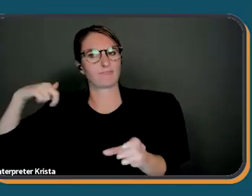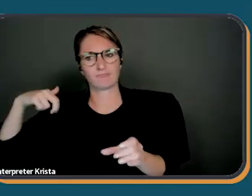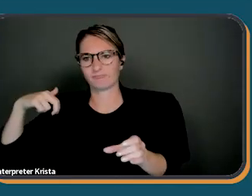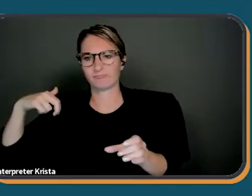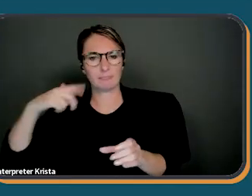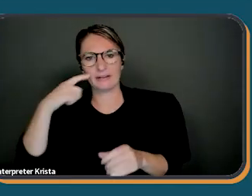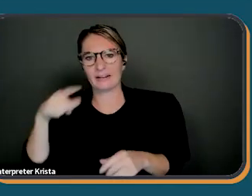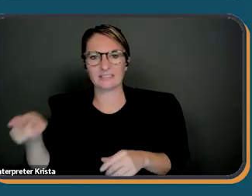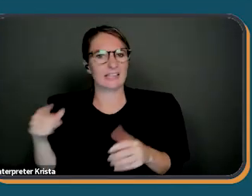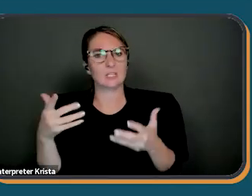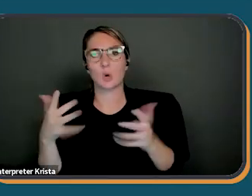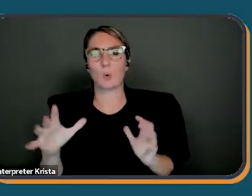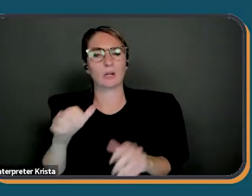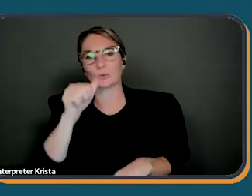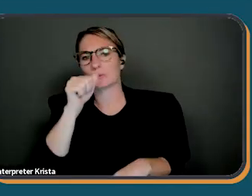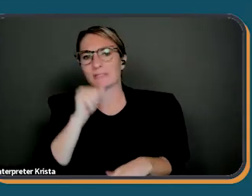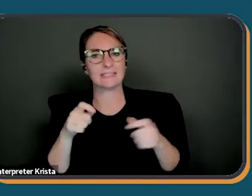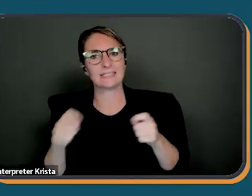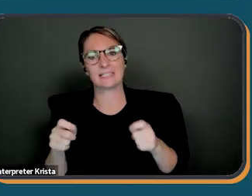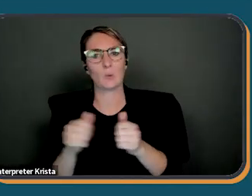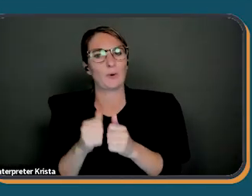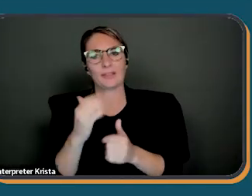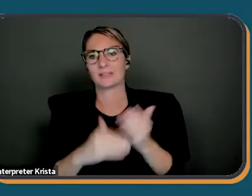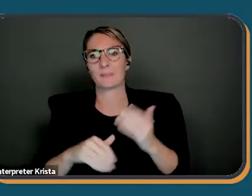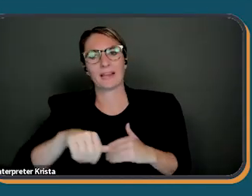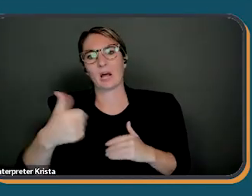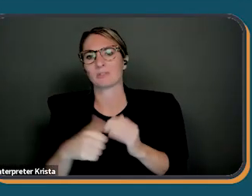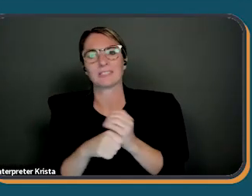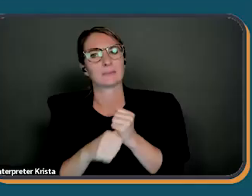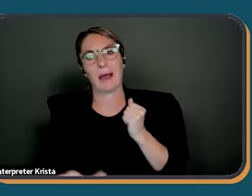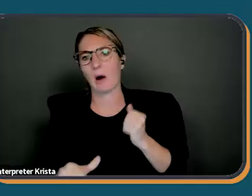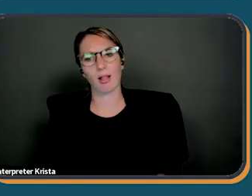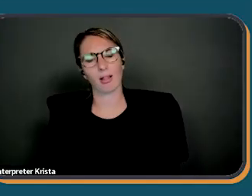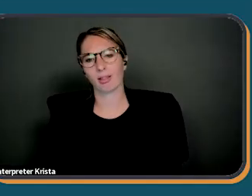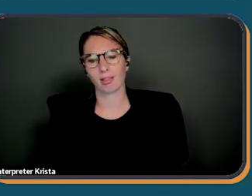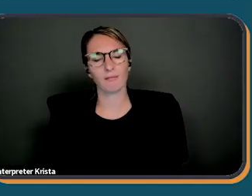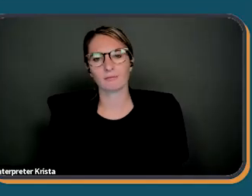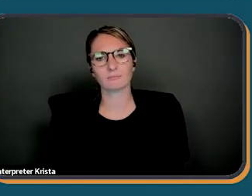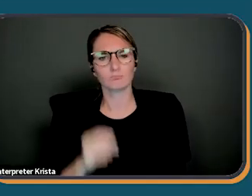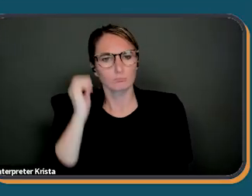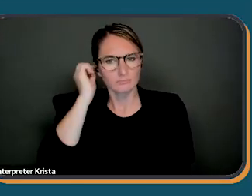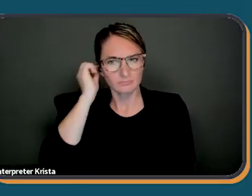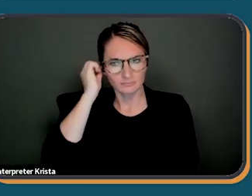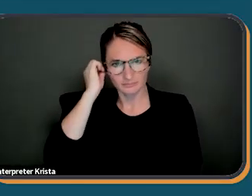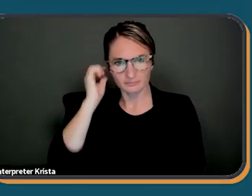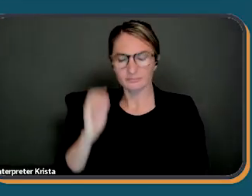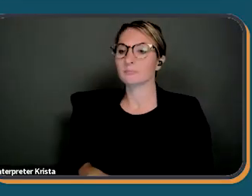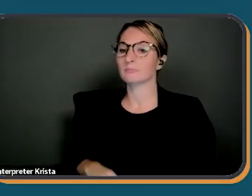because no one wants to deal with somebody else's bowels.